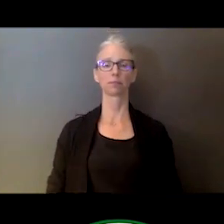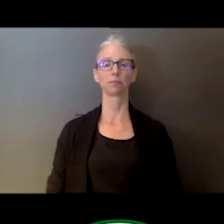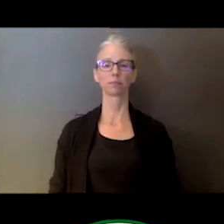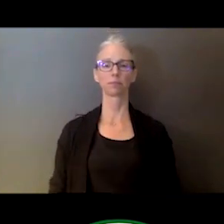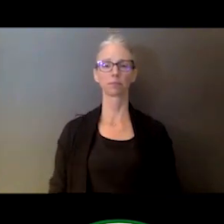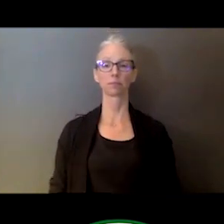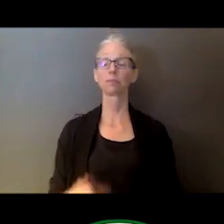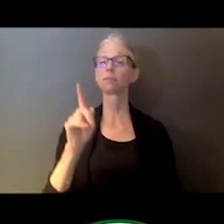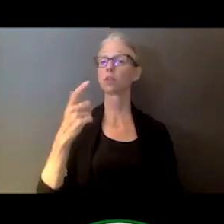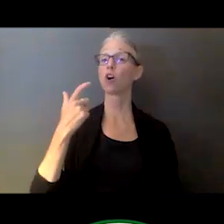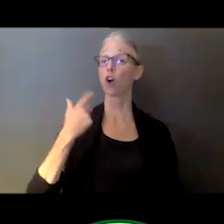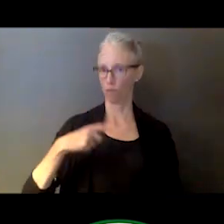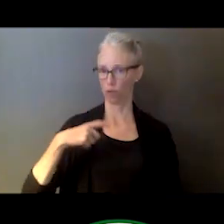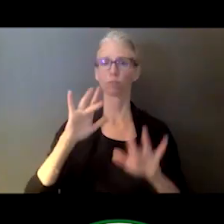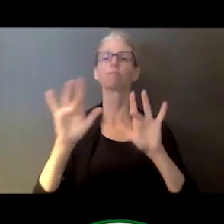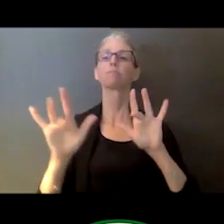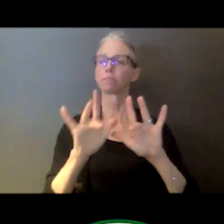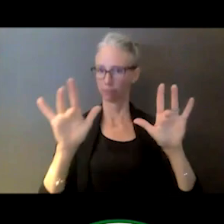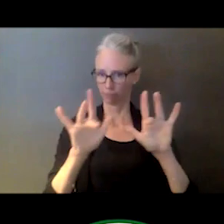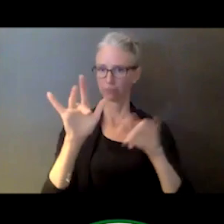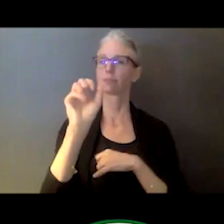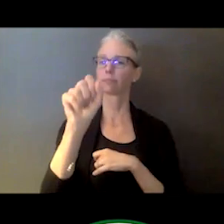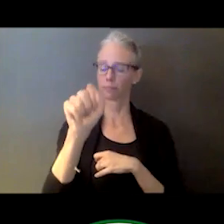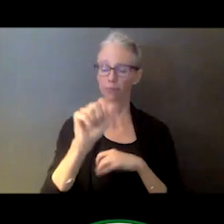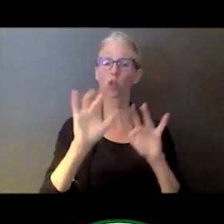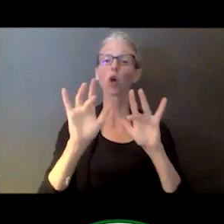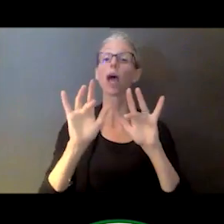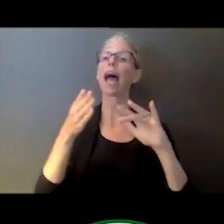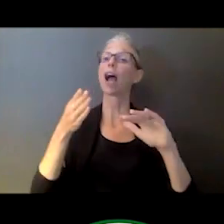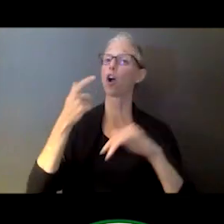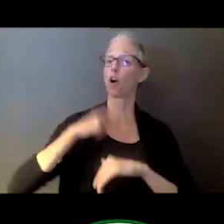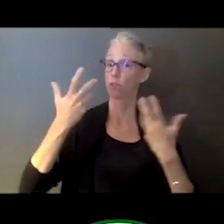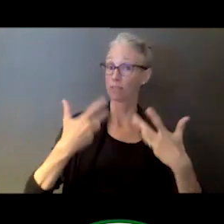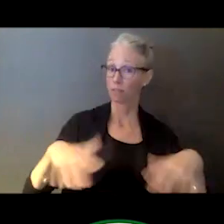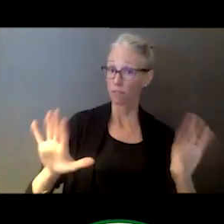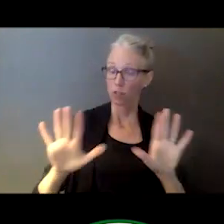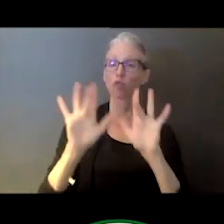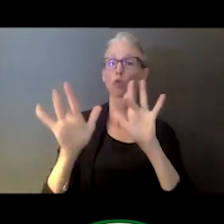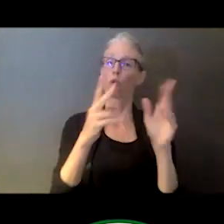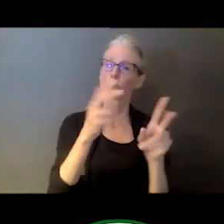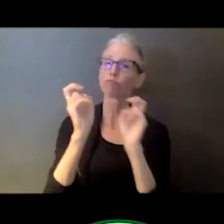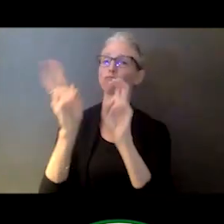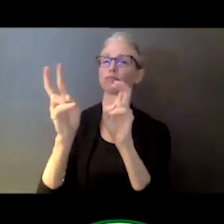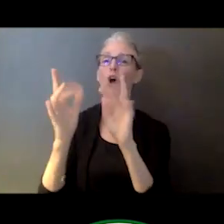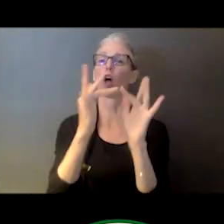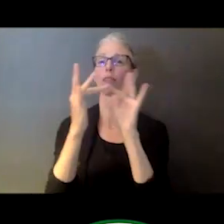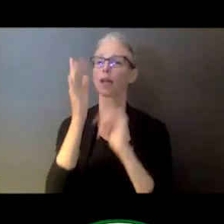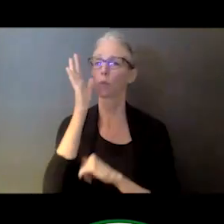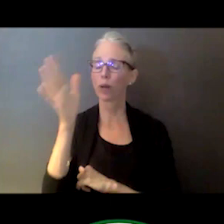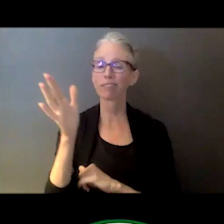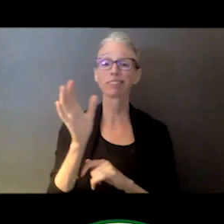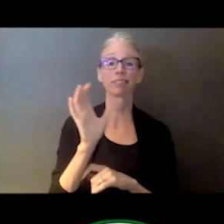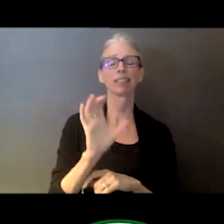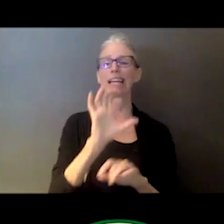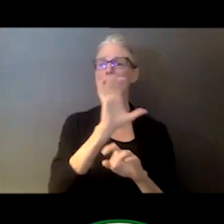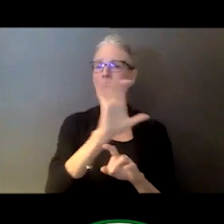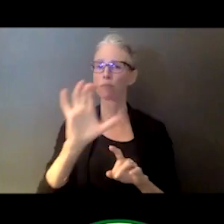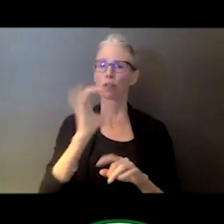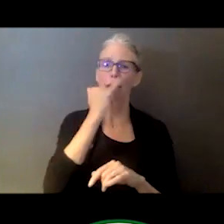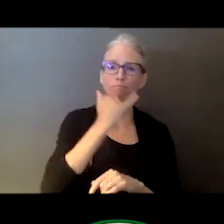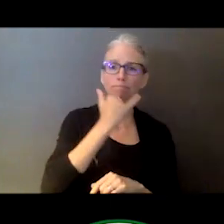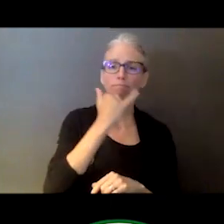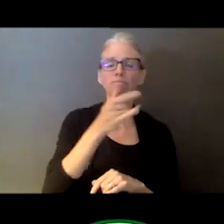The conference is being recorded and the recordings will be shared online after the conference is over. Any captioning errors will be corrected in the post production edits.